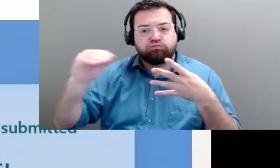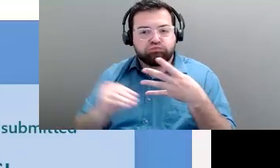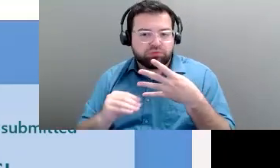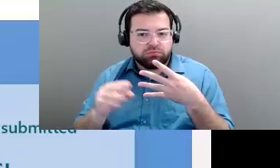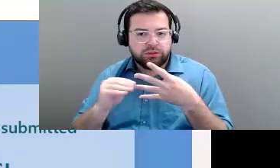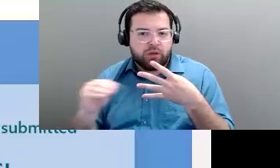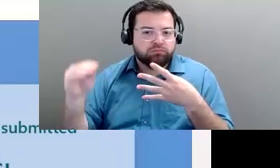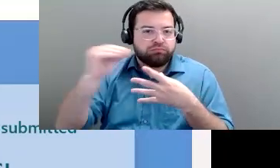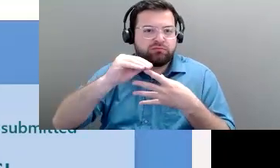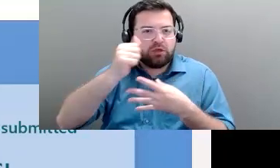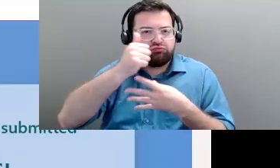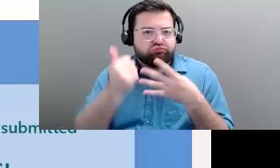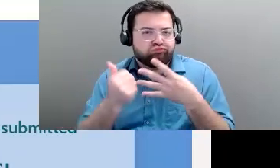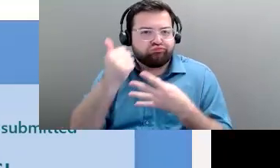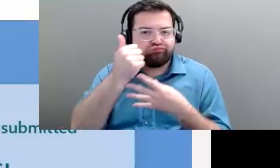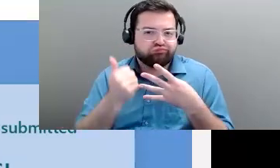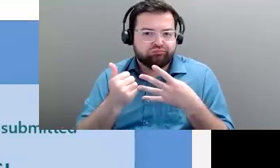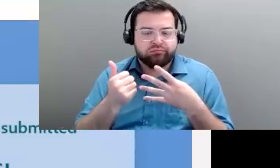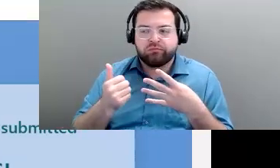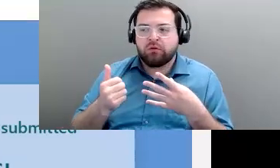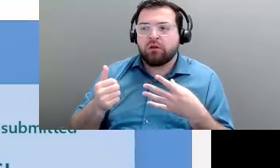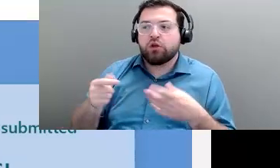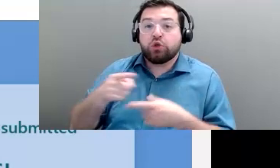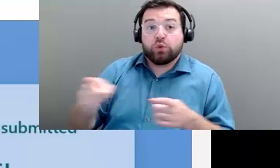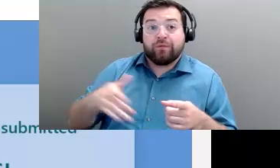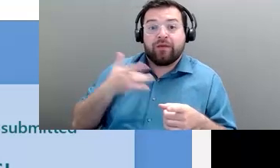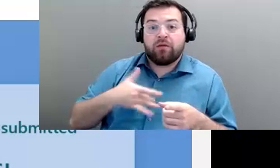So the one that you think, has the best RSI,